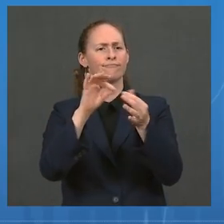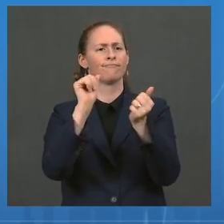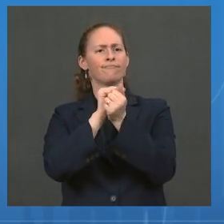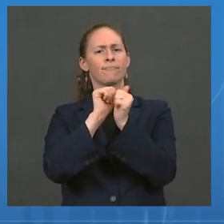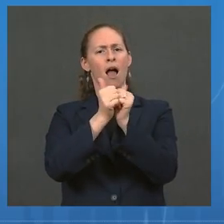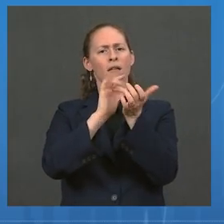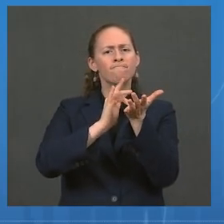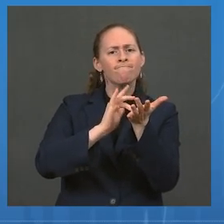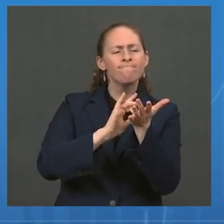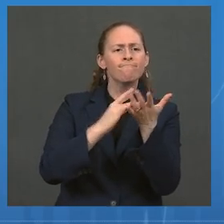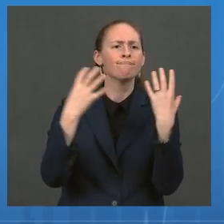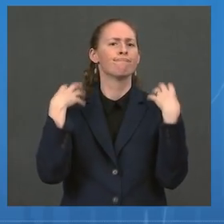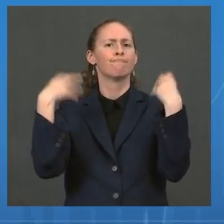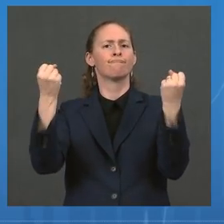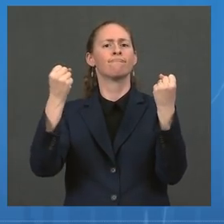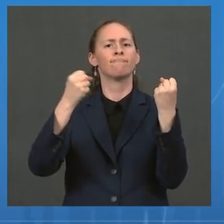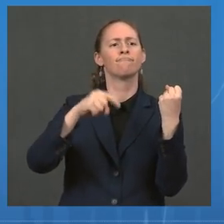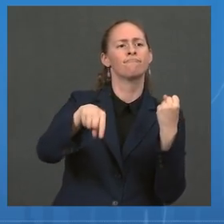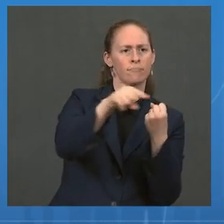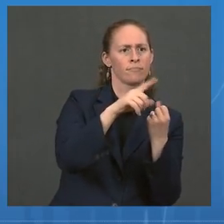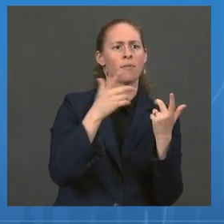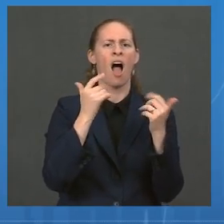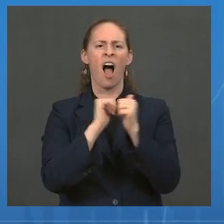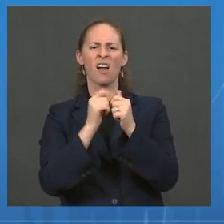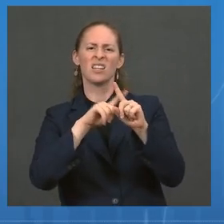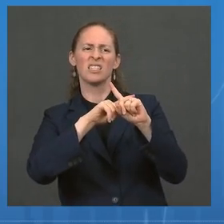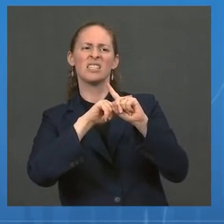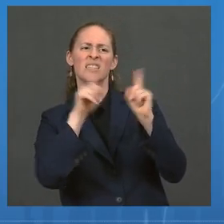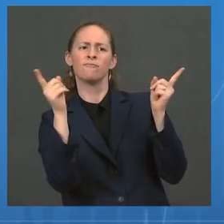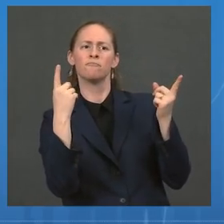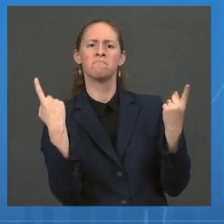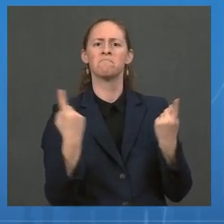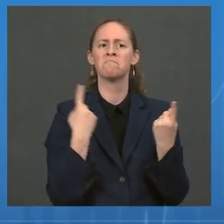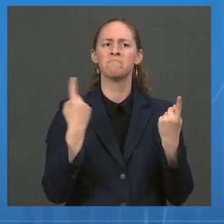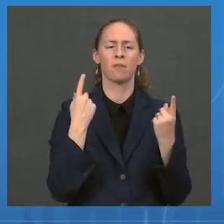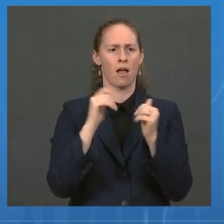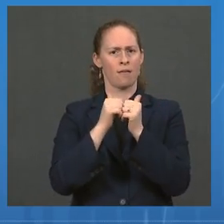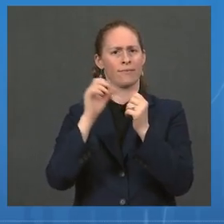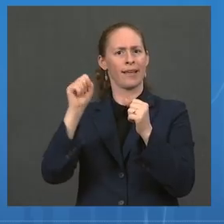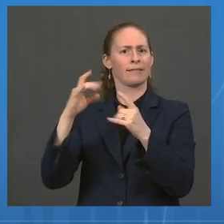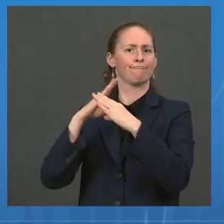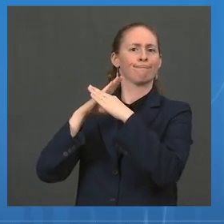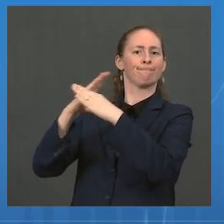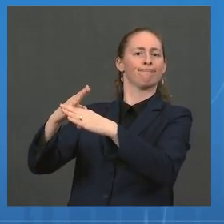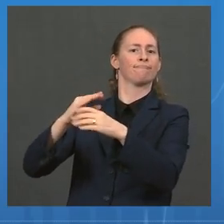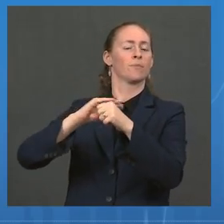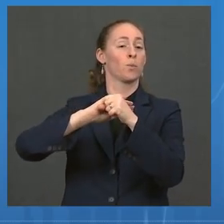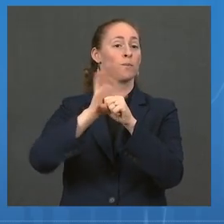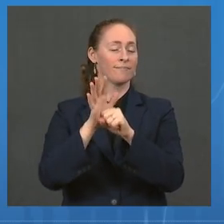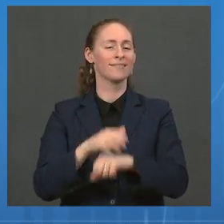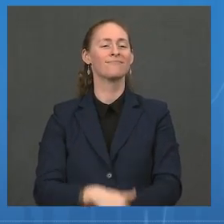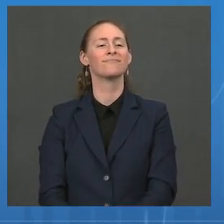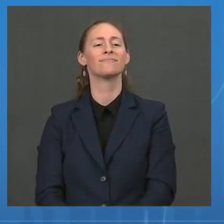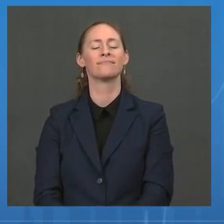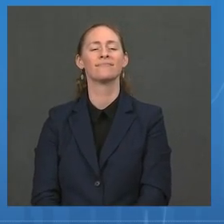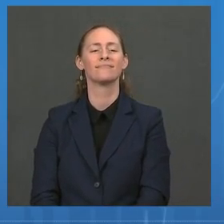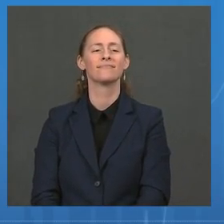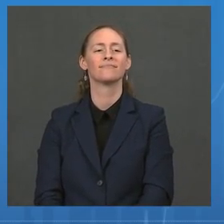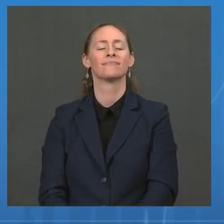of countermeasures against COVID-19, specifically pointing out a program looking at both the development